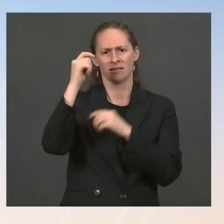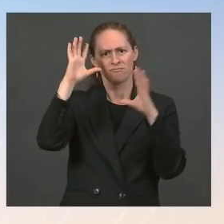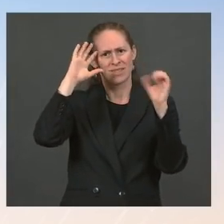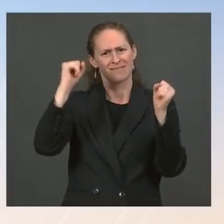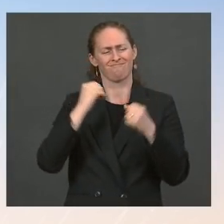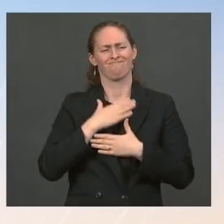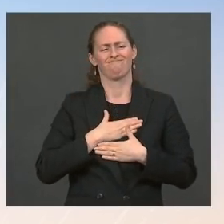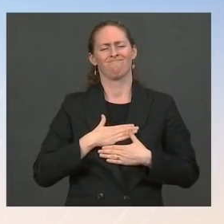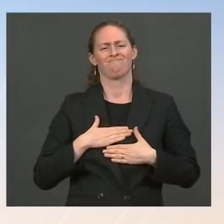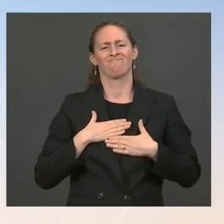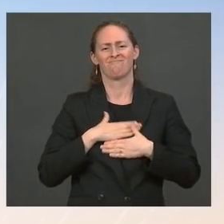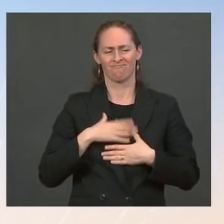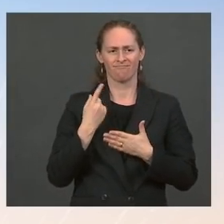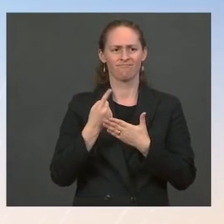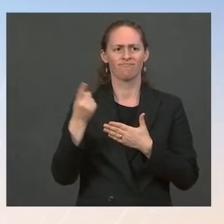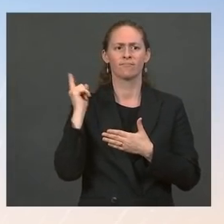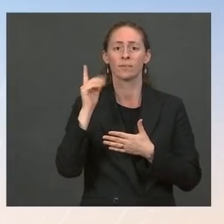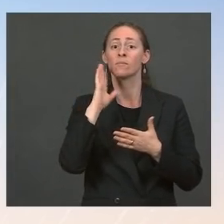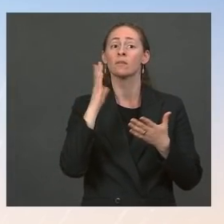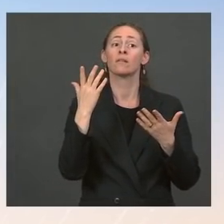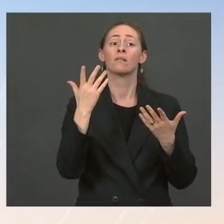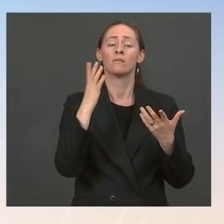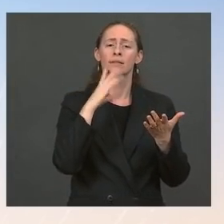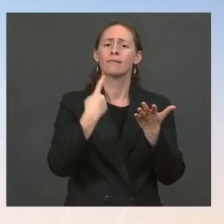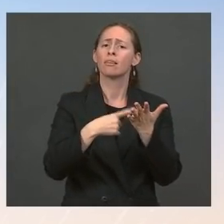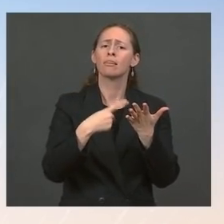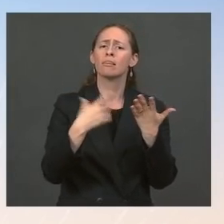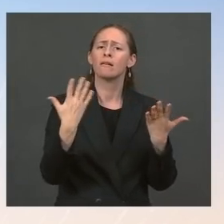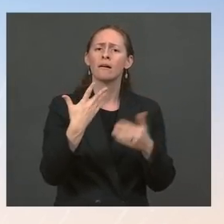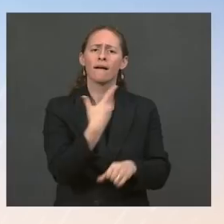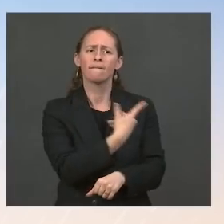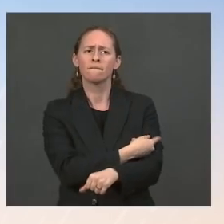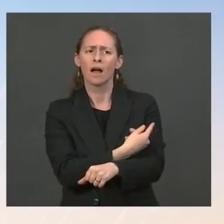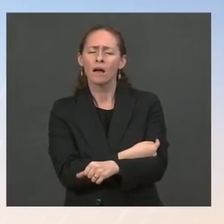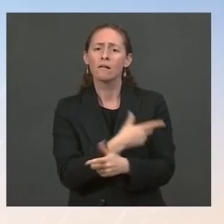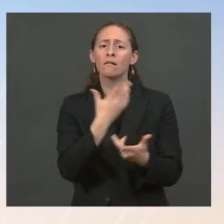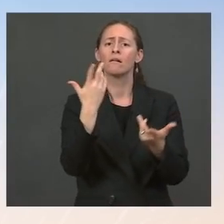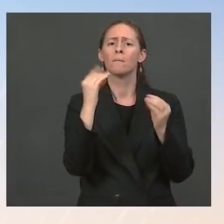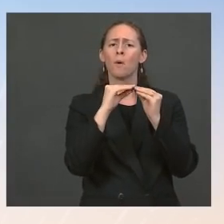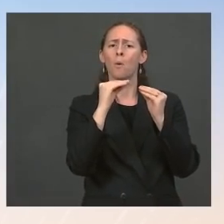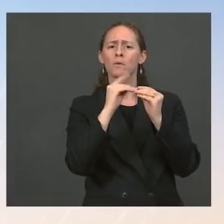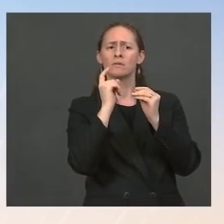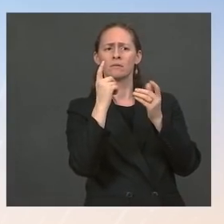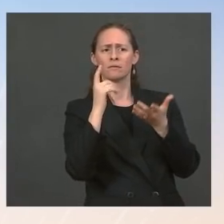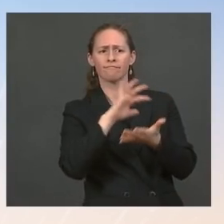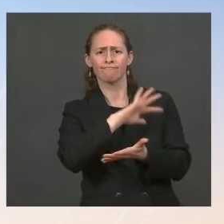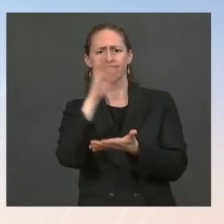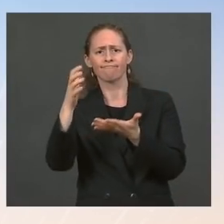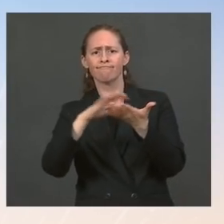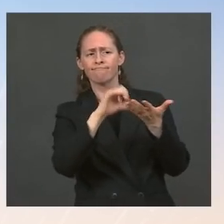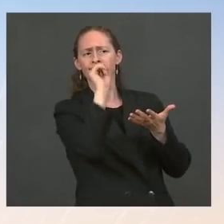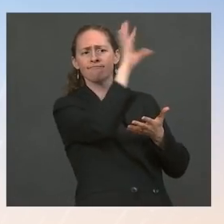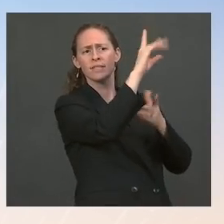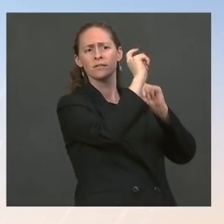that we are going to be donating to Africa and the African Union through the course of that meeting. I don't have anything to preview in terms of a next meeting.